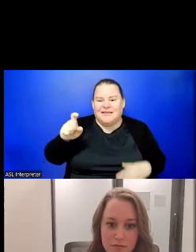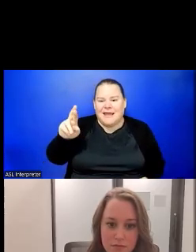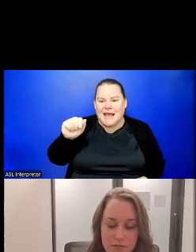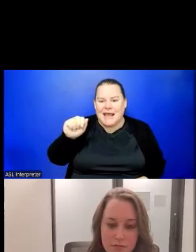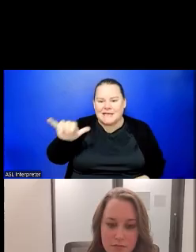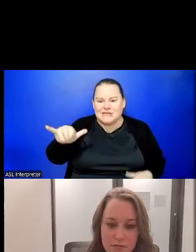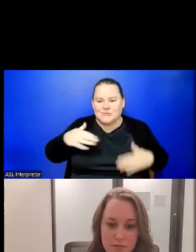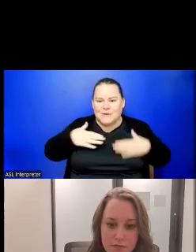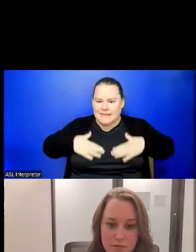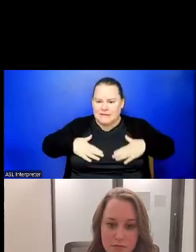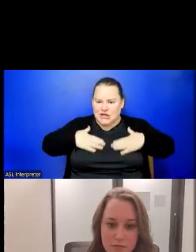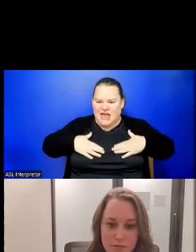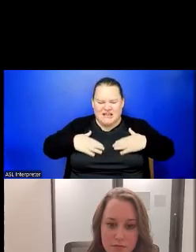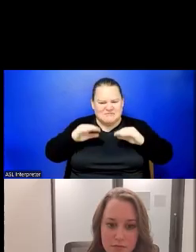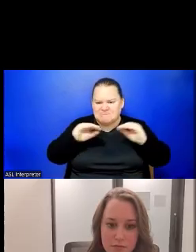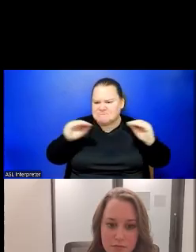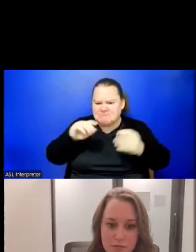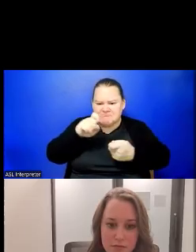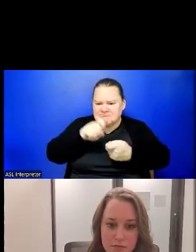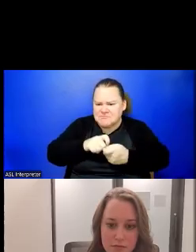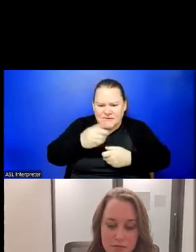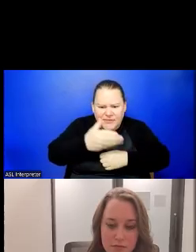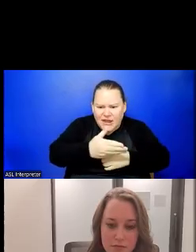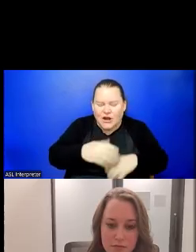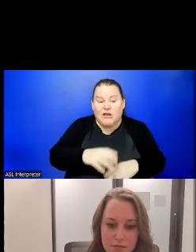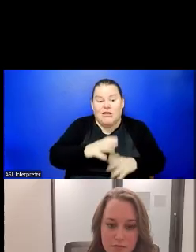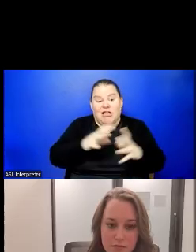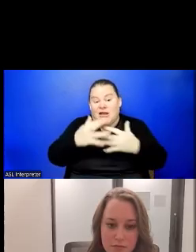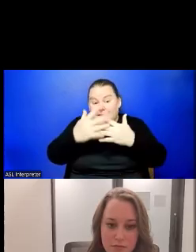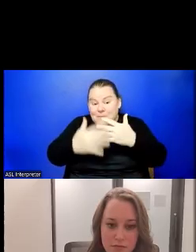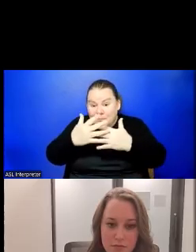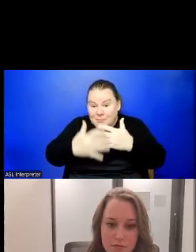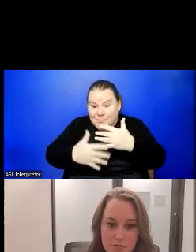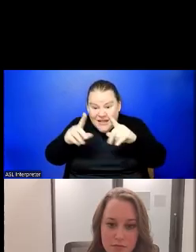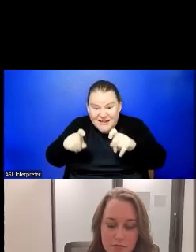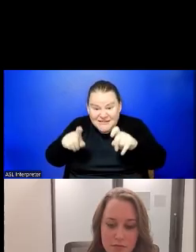nothing specific. A lot of blood tests get done. Nothing big is